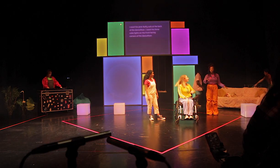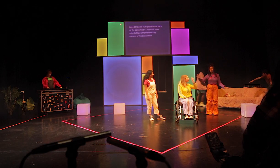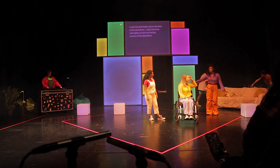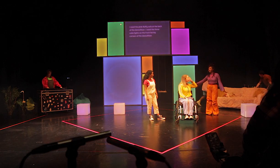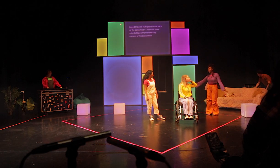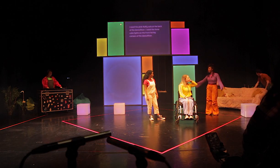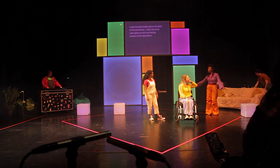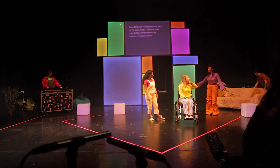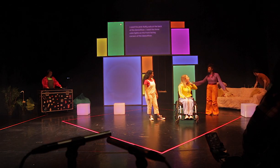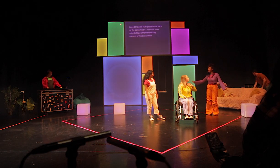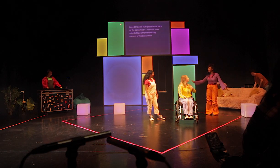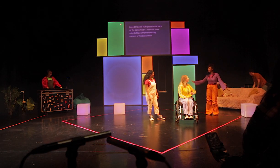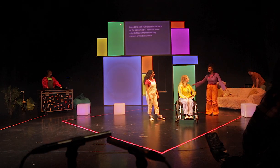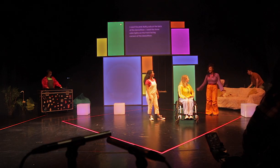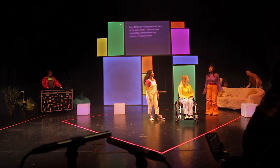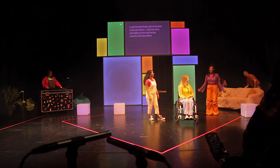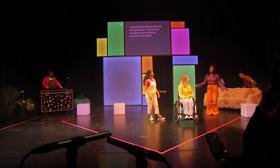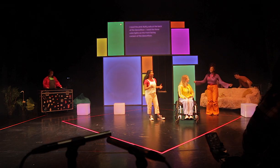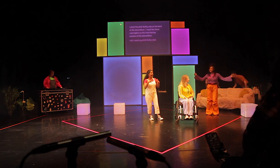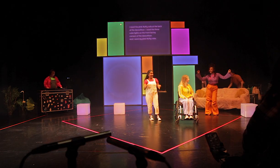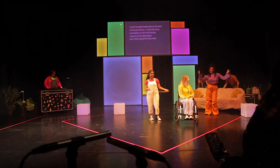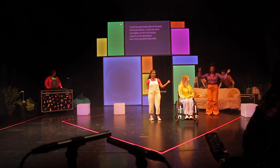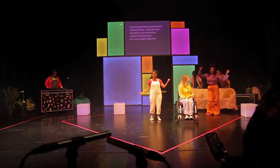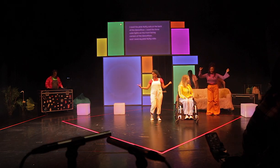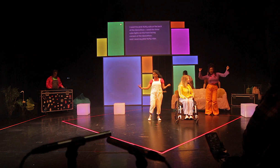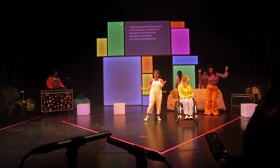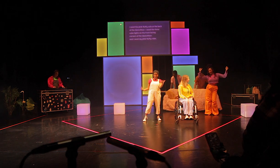lights on the front facing corners of the dance floor and I need my pink fluffy robe!